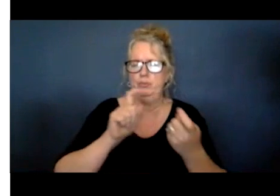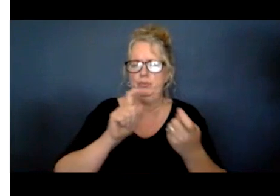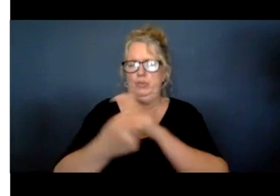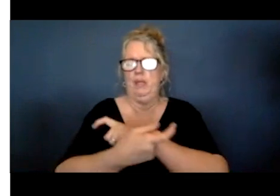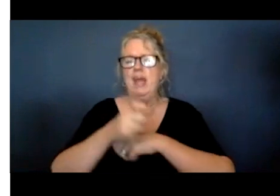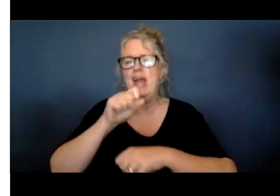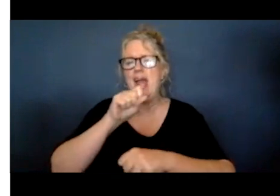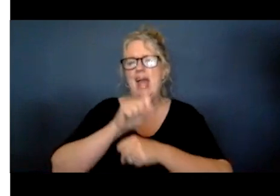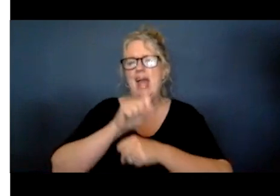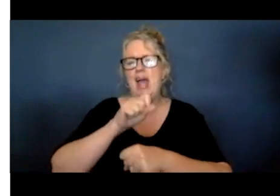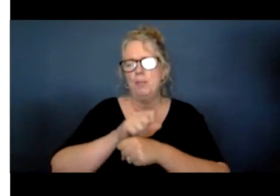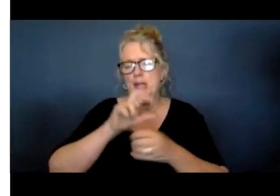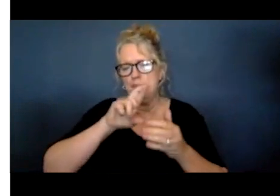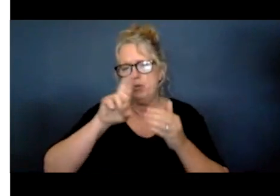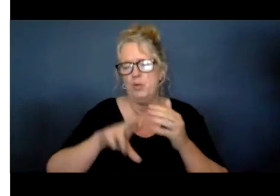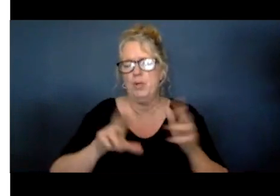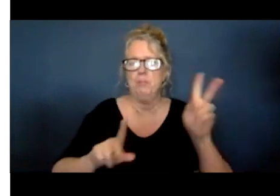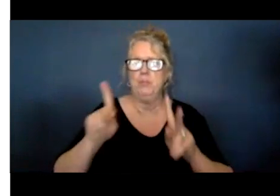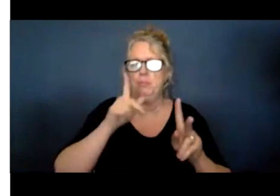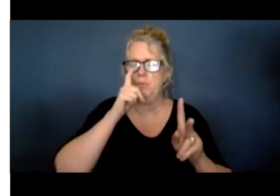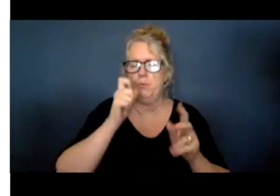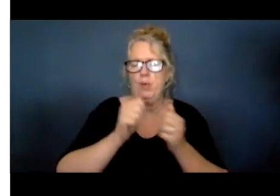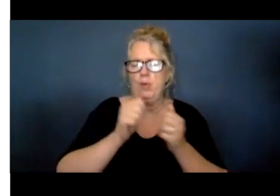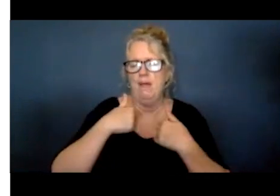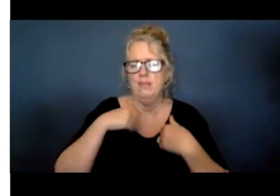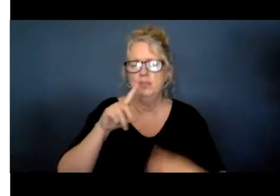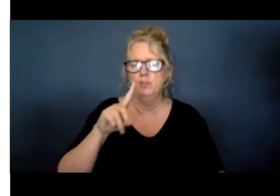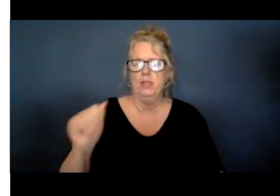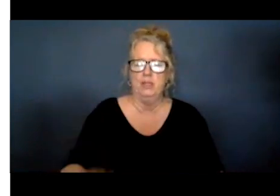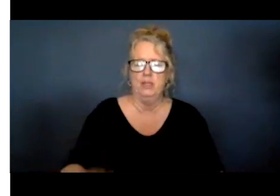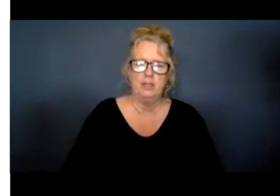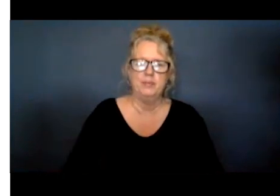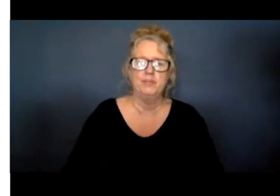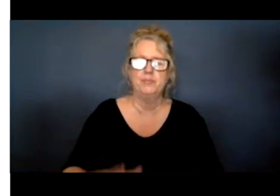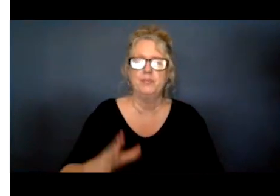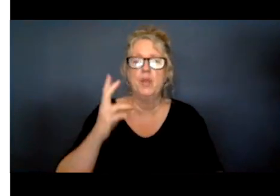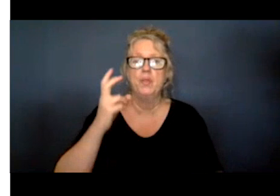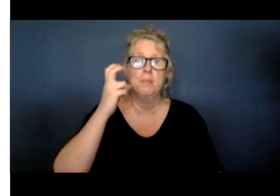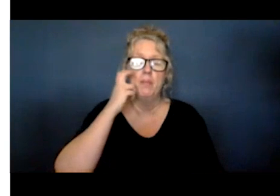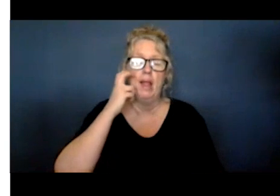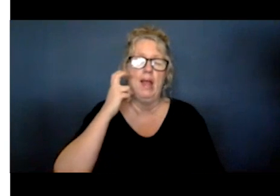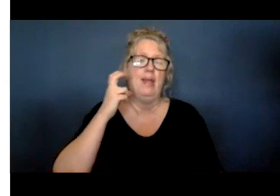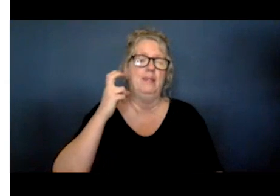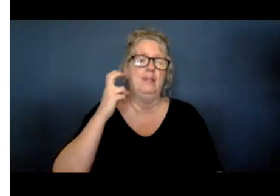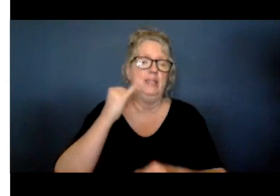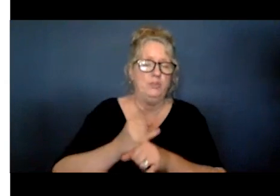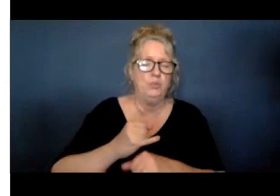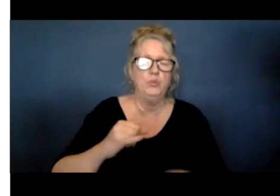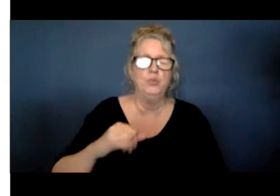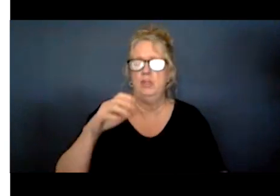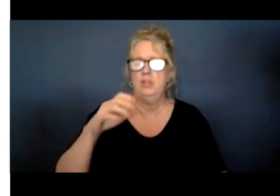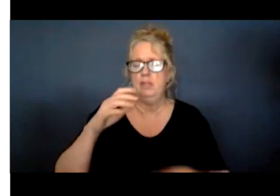outcomes for individuals with disabilities. The Blind Institute of Technology, or BIT,